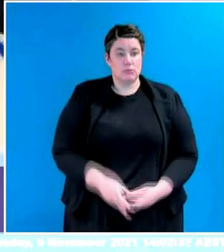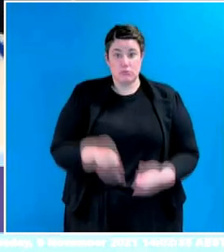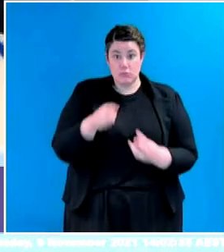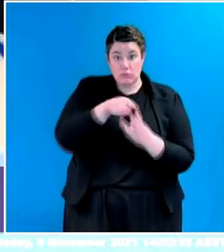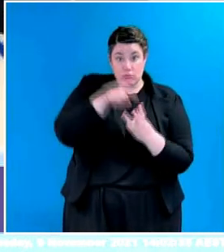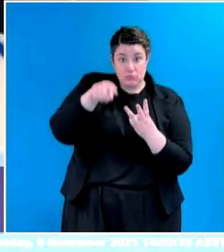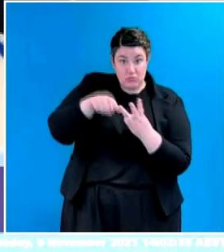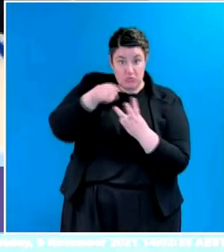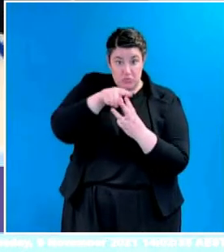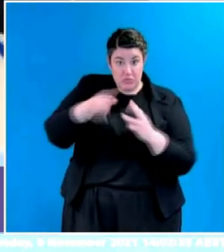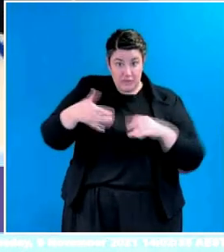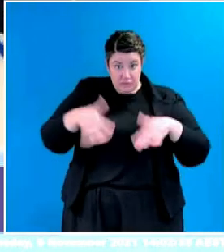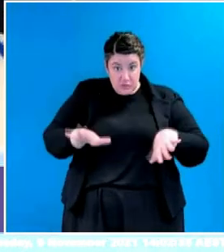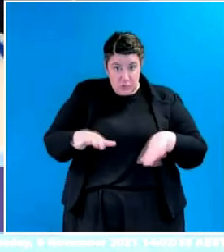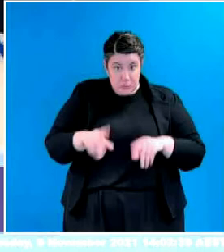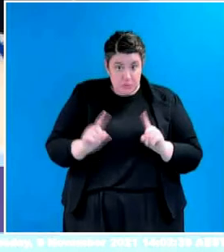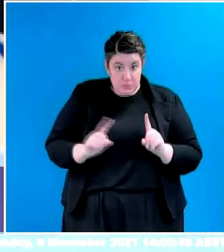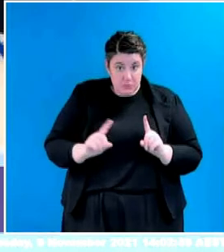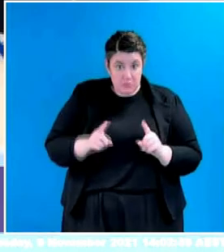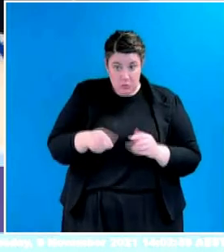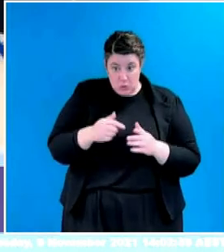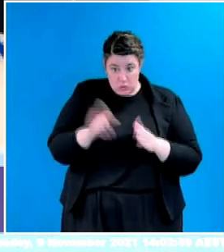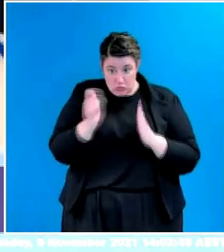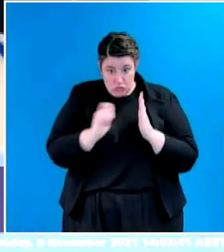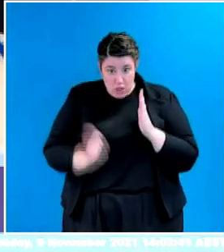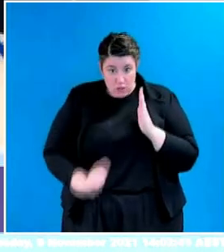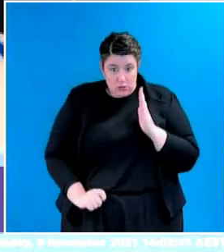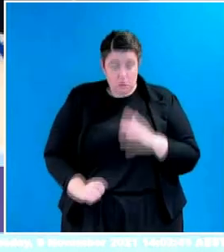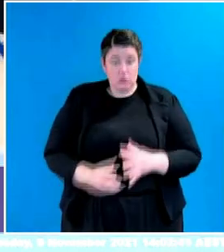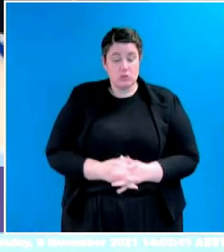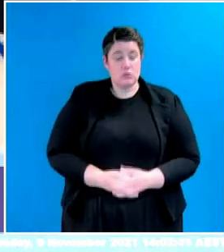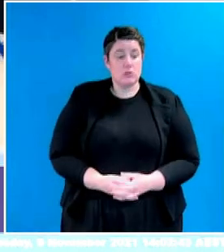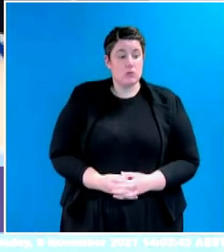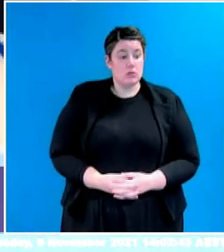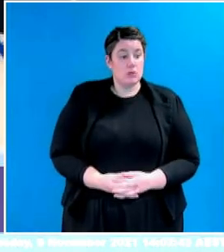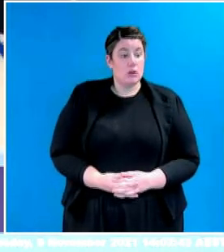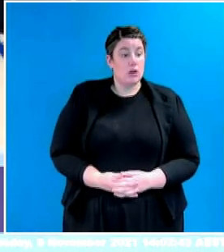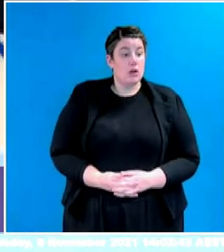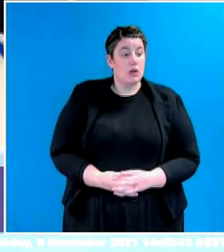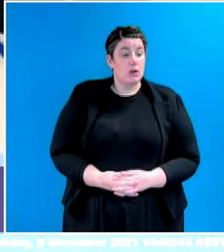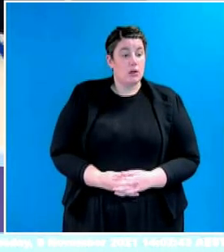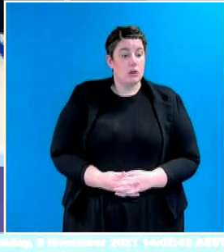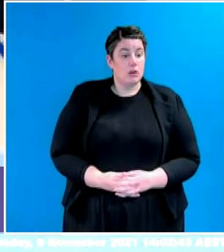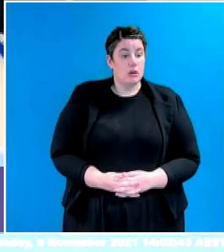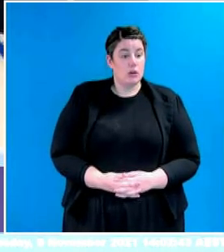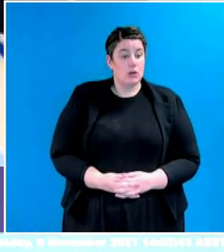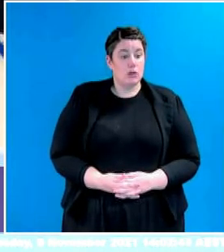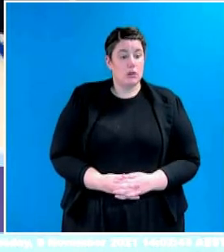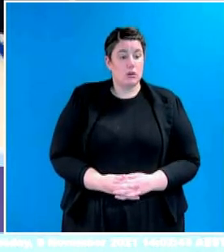with the response paper? Perhaps if I go first.